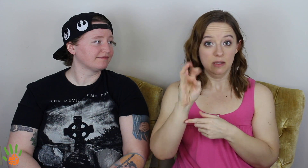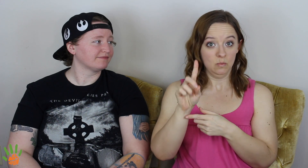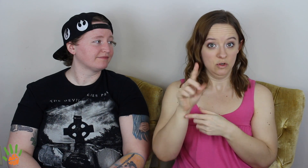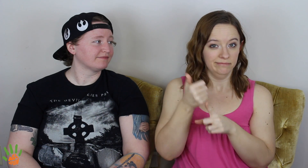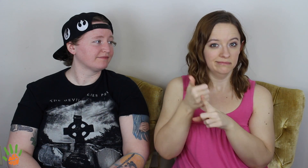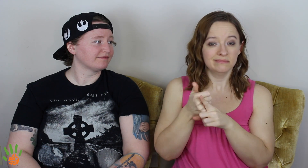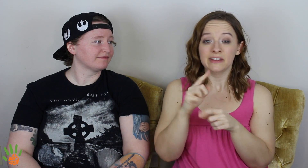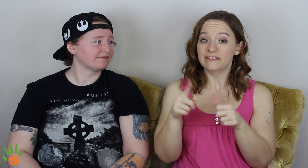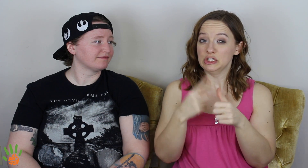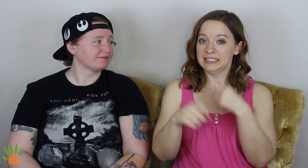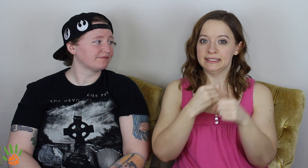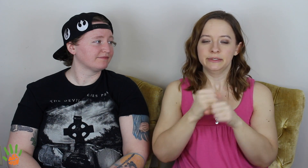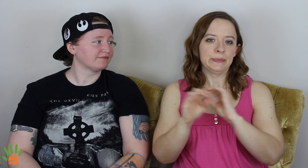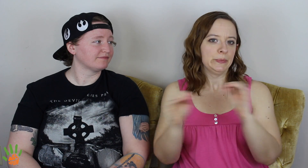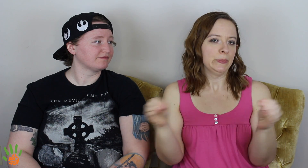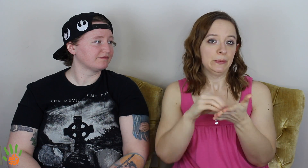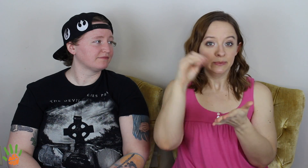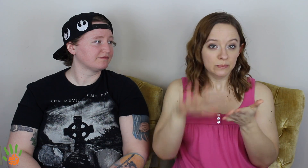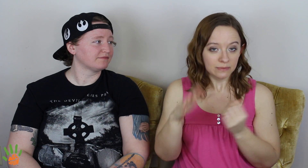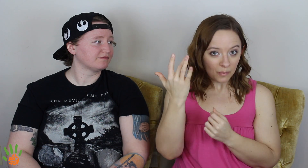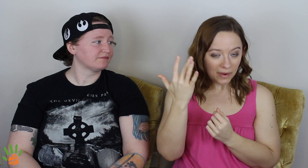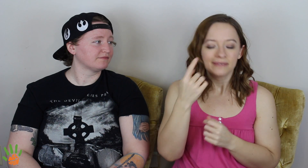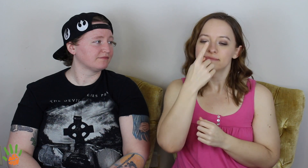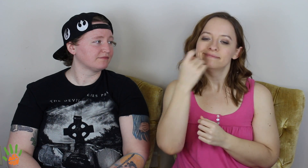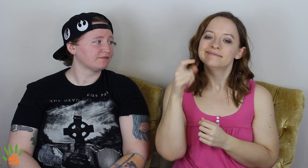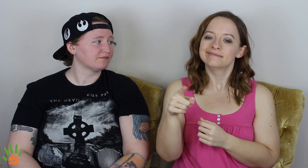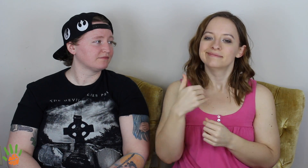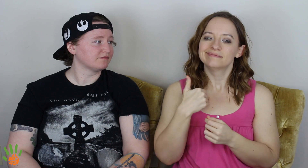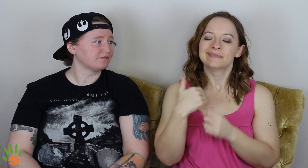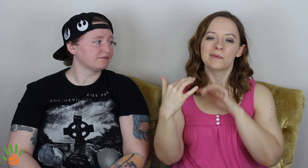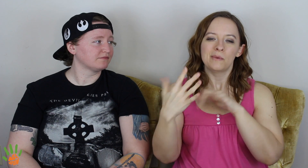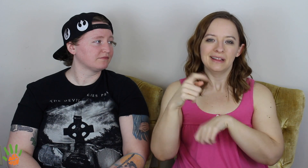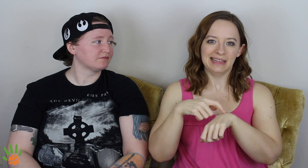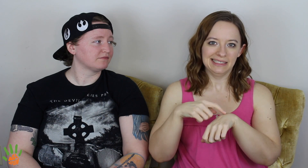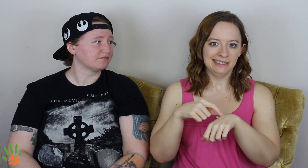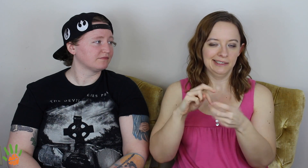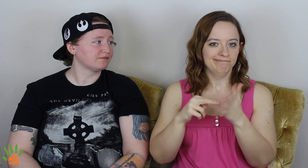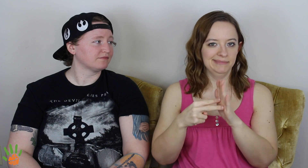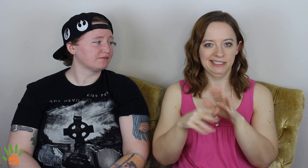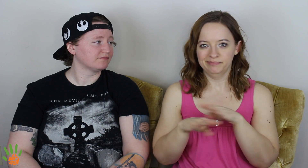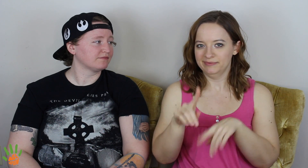Fanwood for the first year did not admit any students because of a war happening during that time.